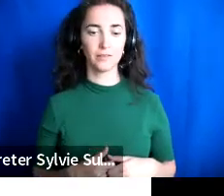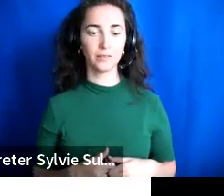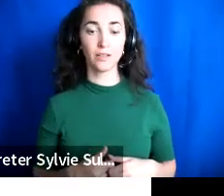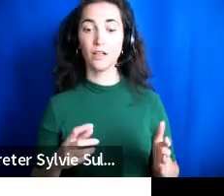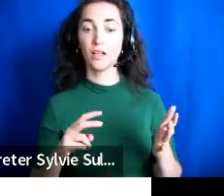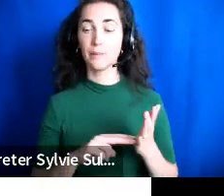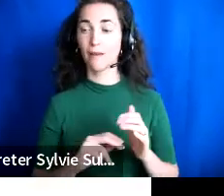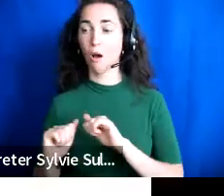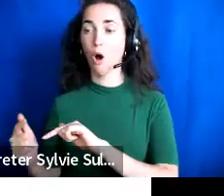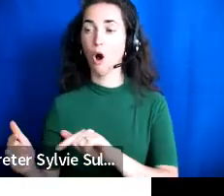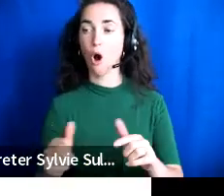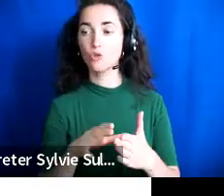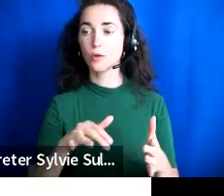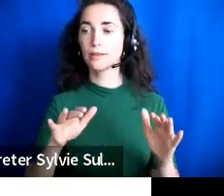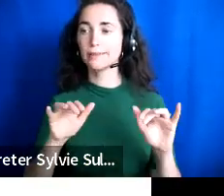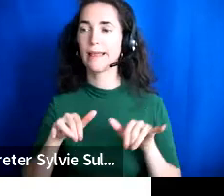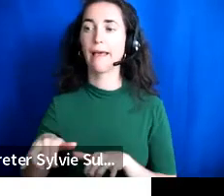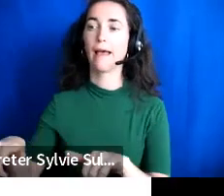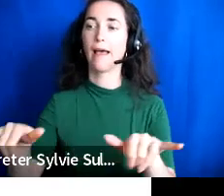So every student that if this work for the student it will work for that more.